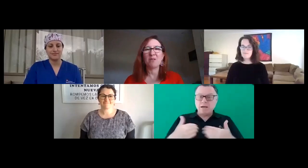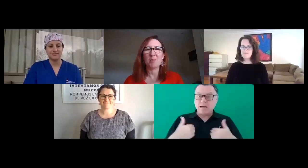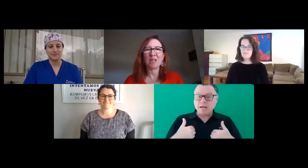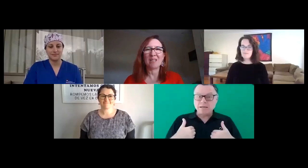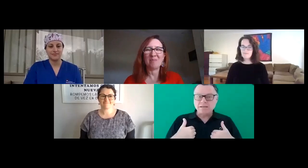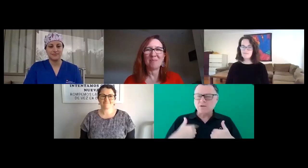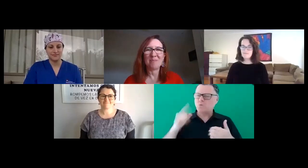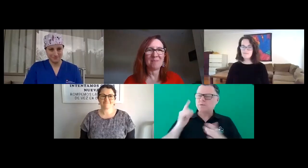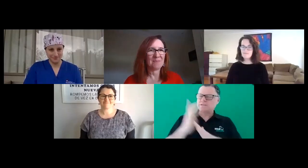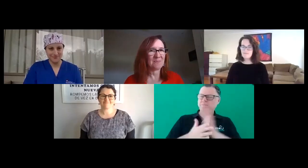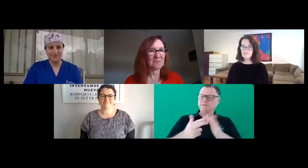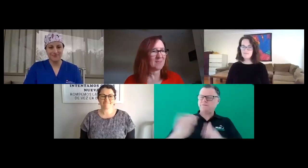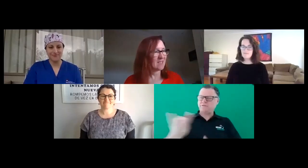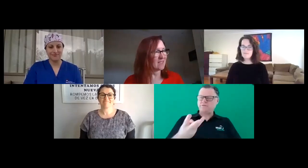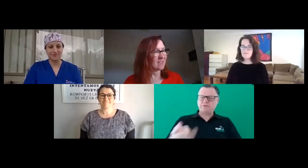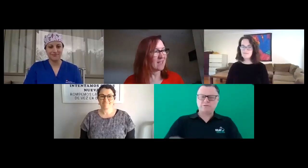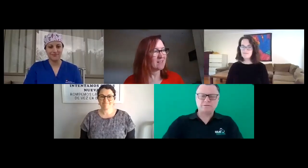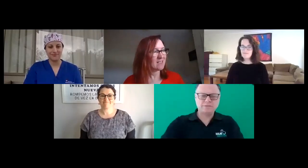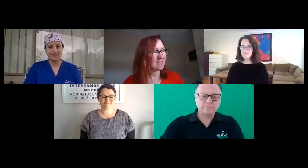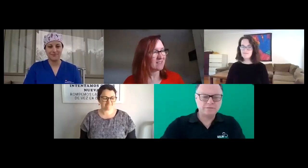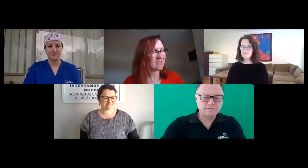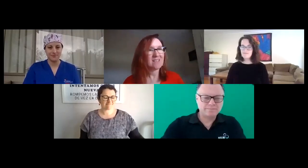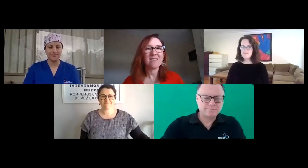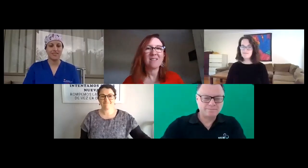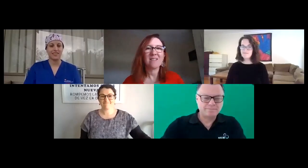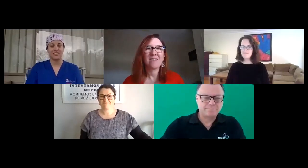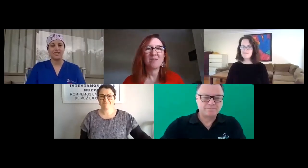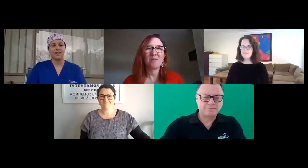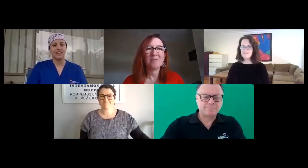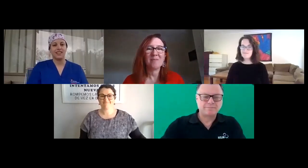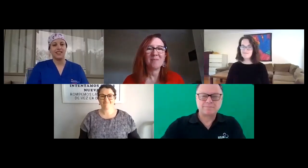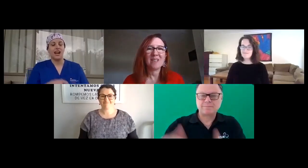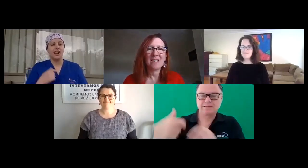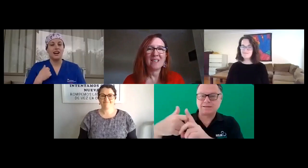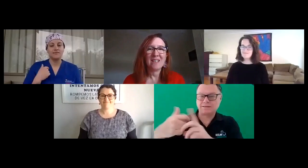everybody? Happy? For